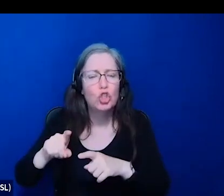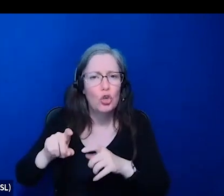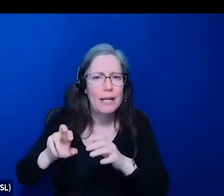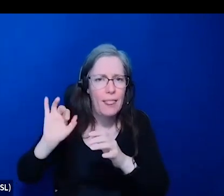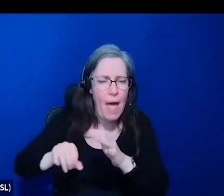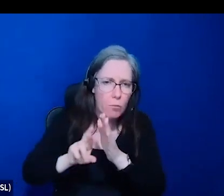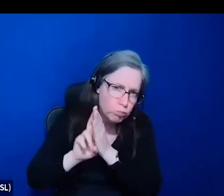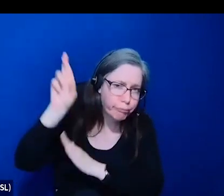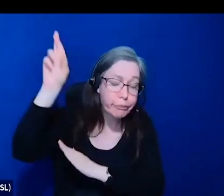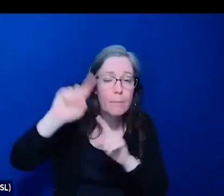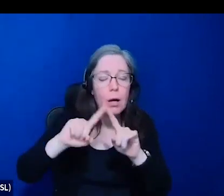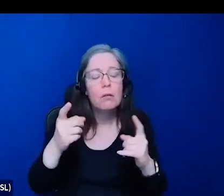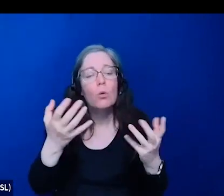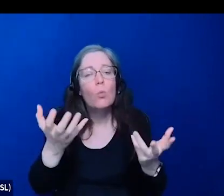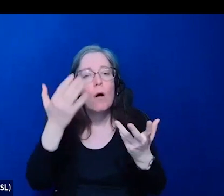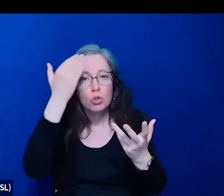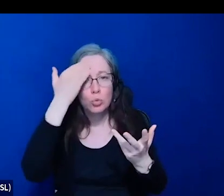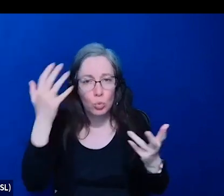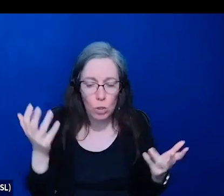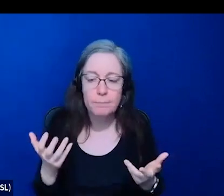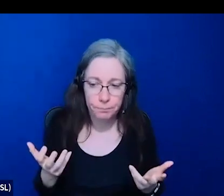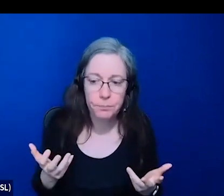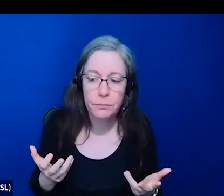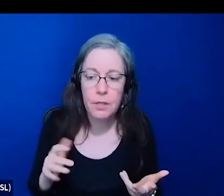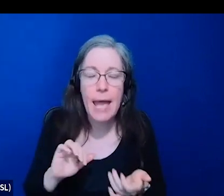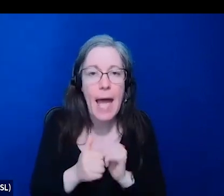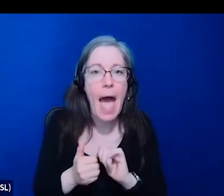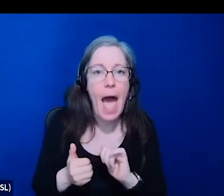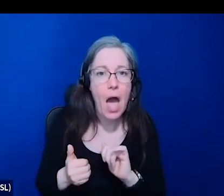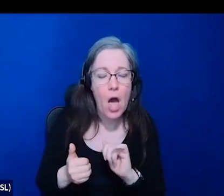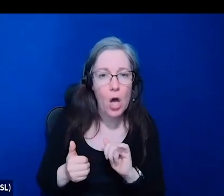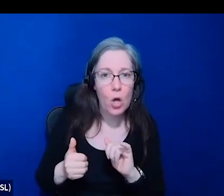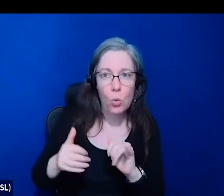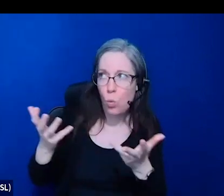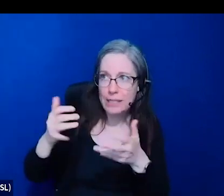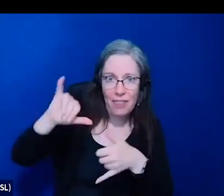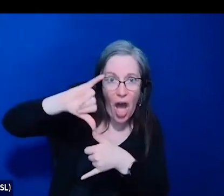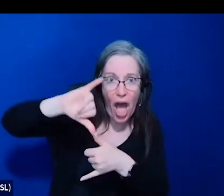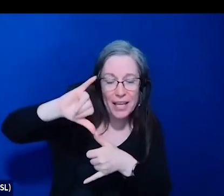Do you want to know what level, how high the spaceship is and how fast is it going? That's cool stuff to know.